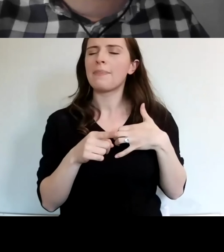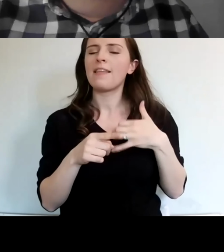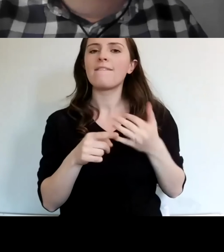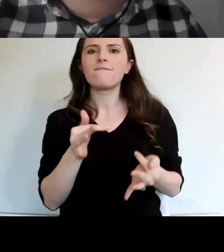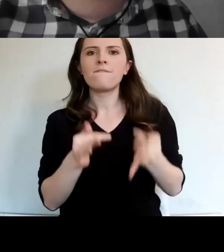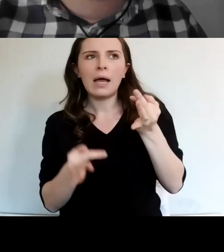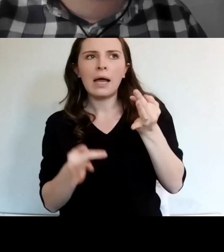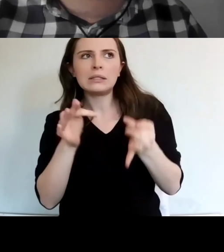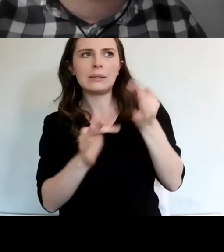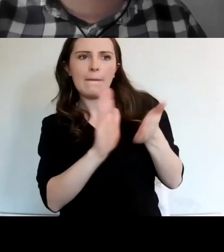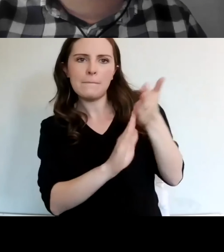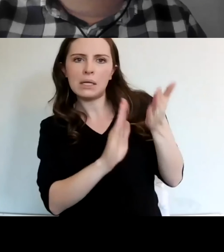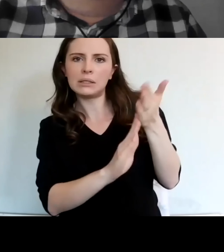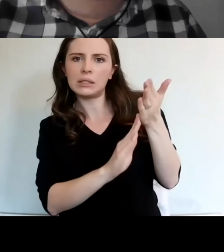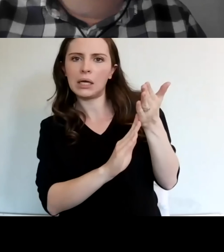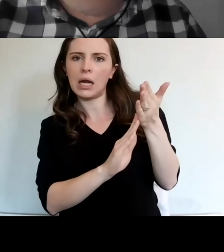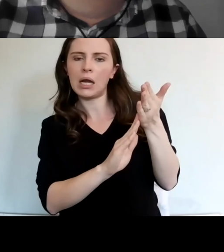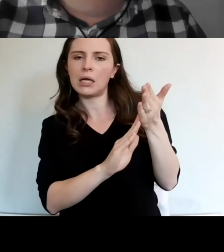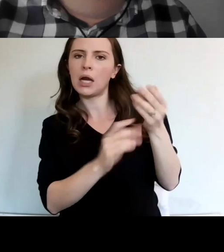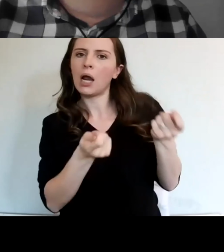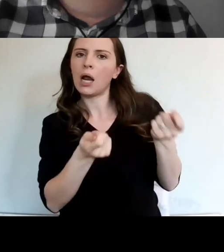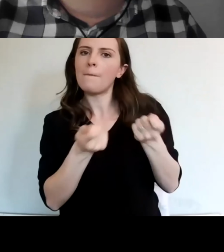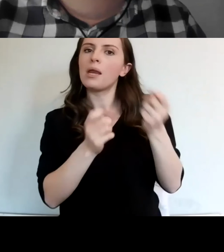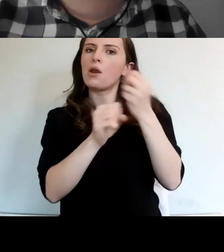accommodate all types of users can be somewhat challenging.